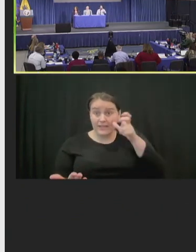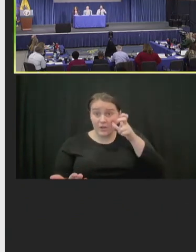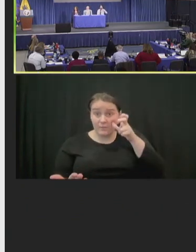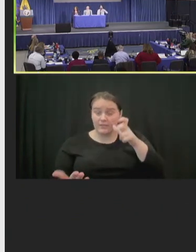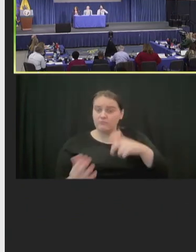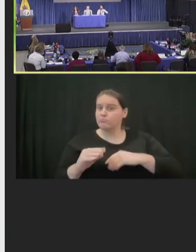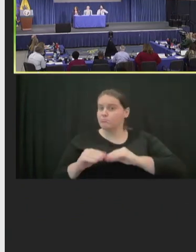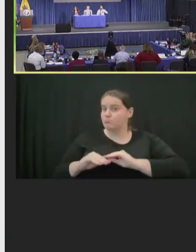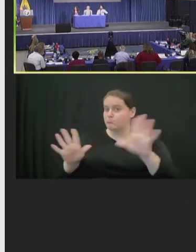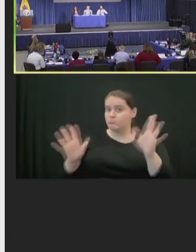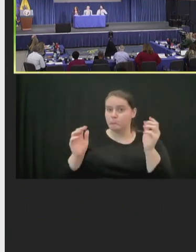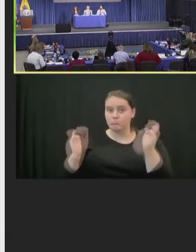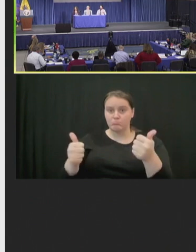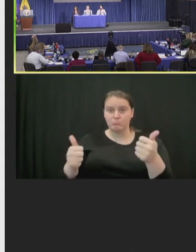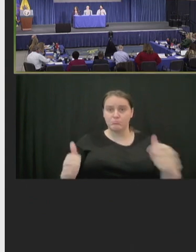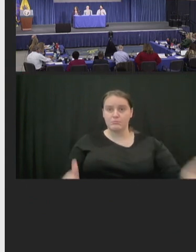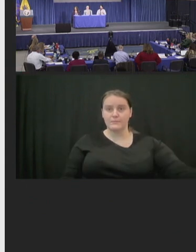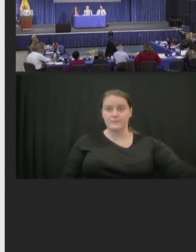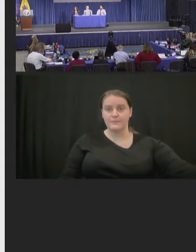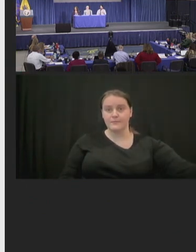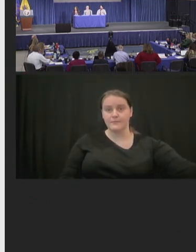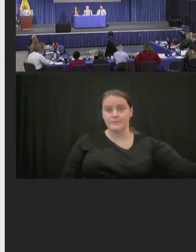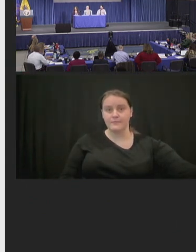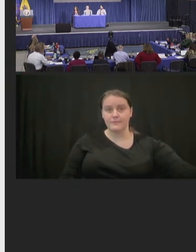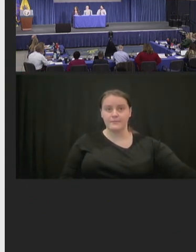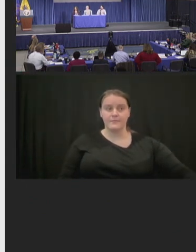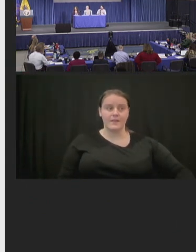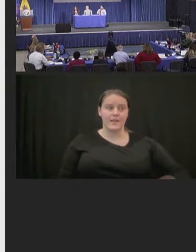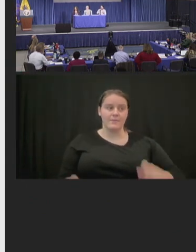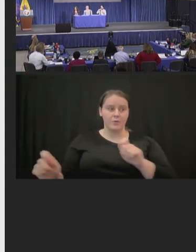Ann Ginsberg: All right then let me come on screen as well. Oh,